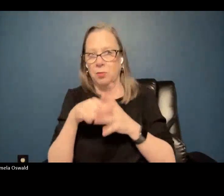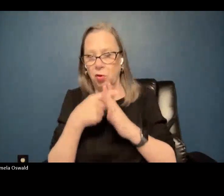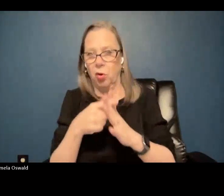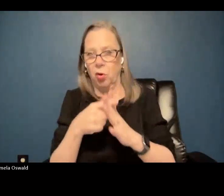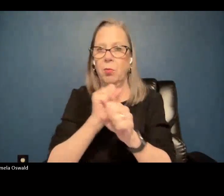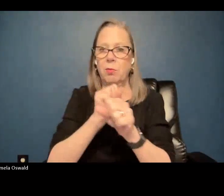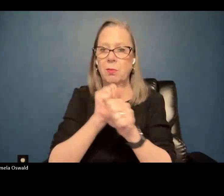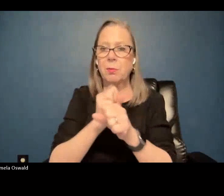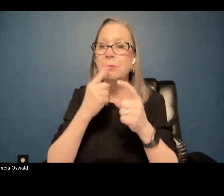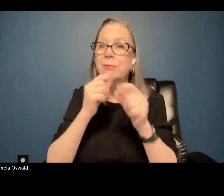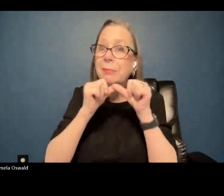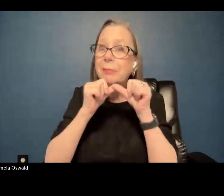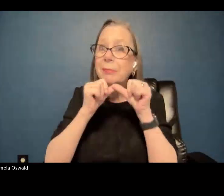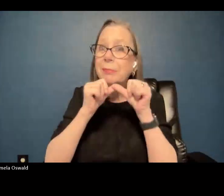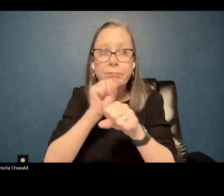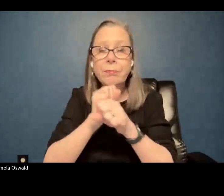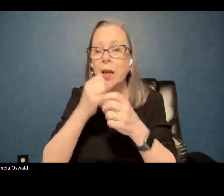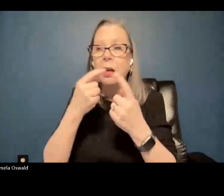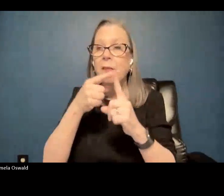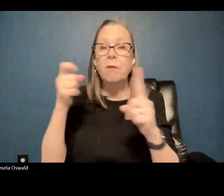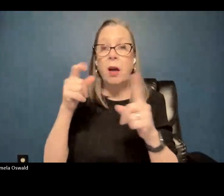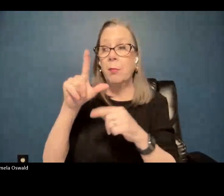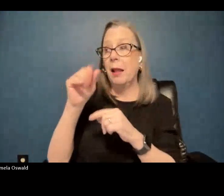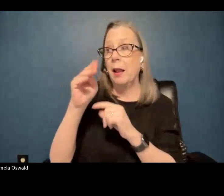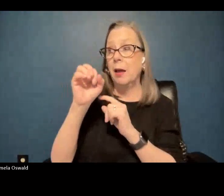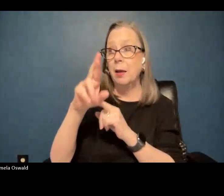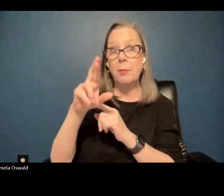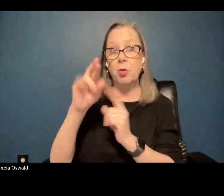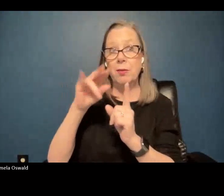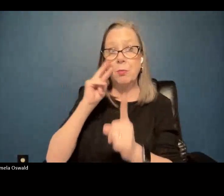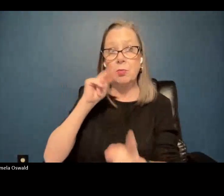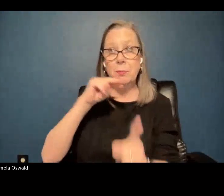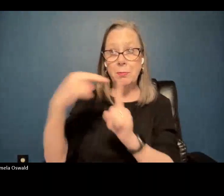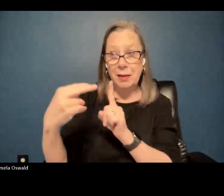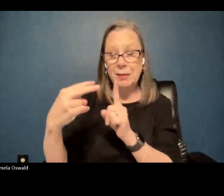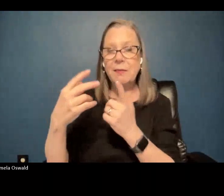at least from the labor perspective on misclassification and trying to resolve